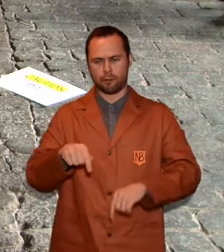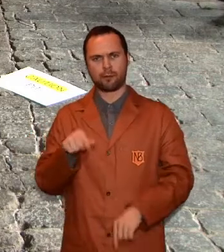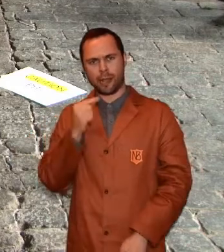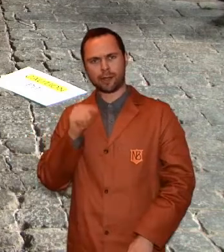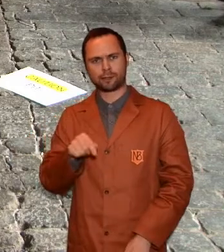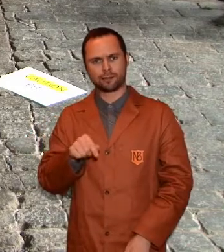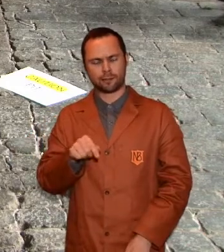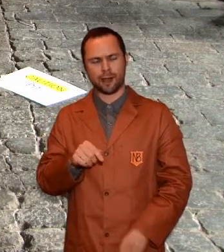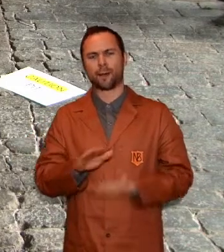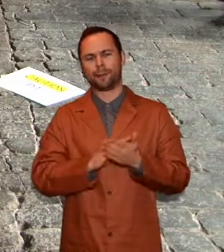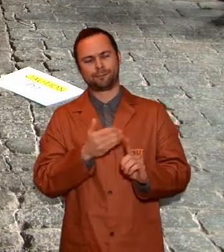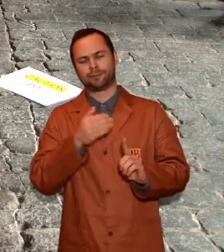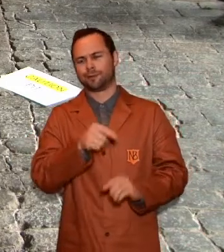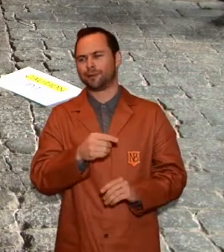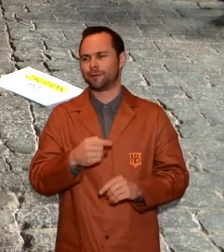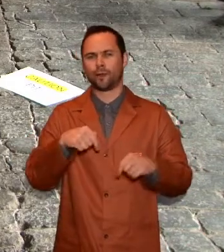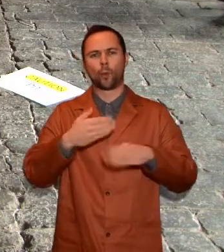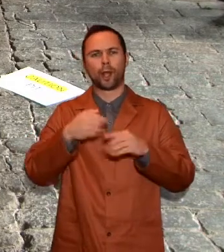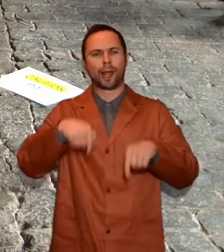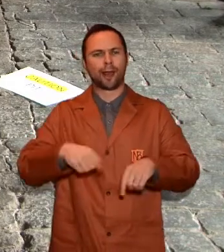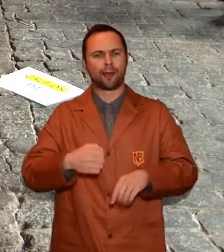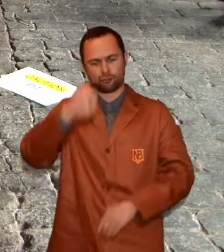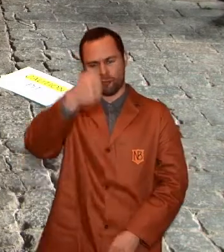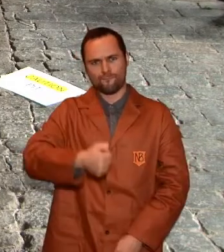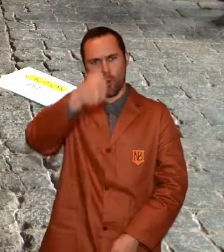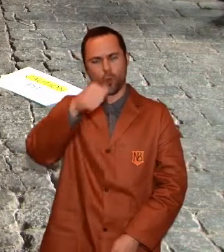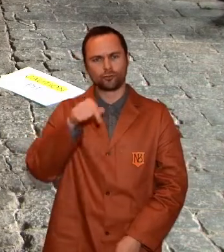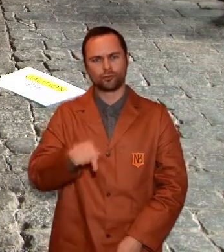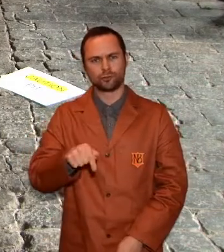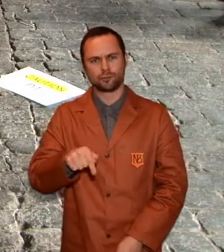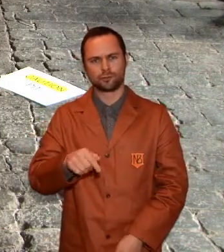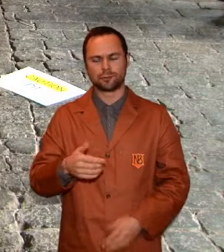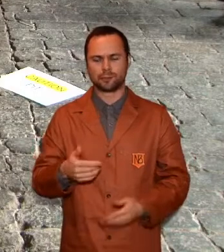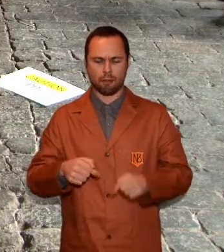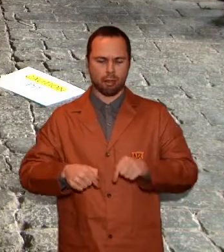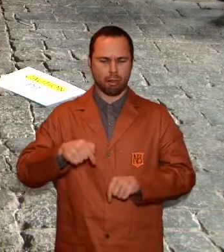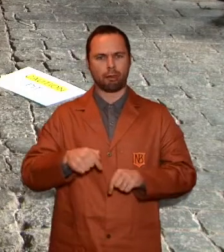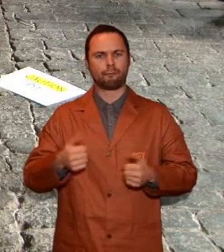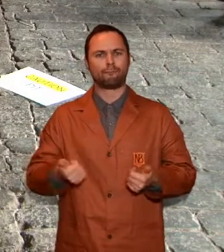They had an unbalanced muscle. And therefore what they did was they walked with a rather unusual gait.